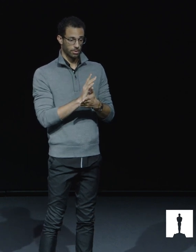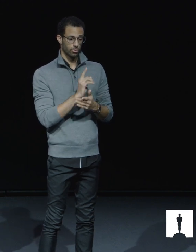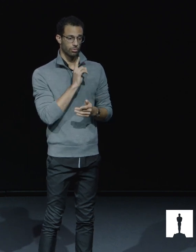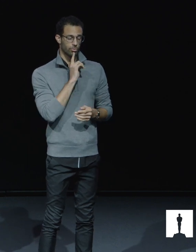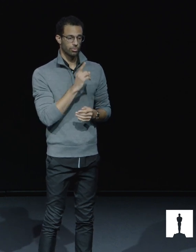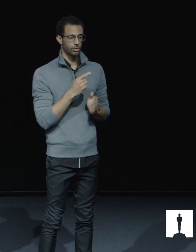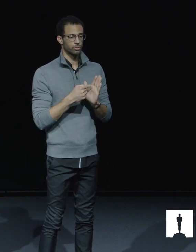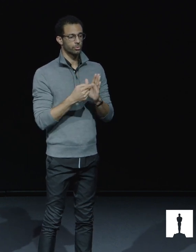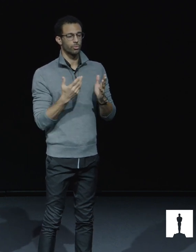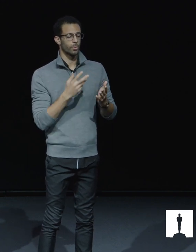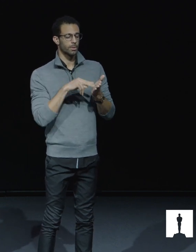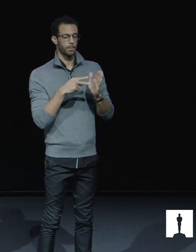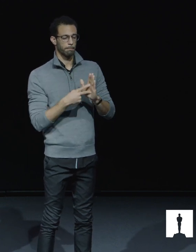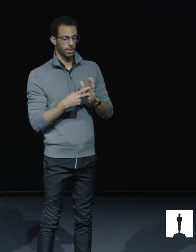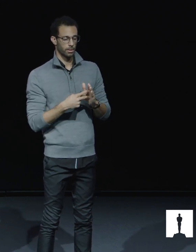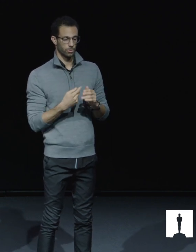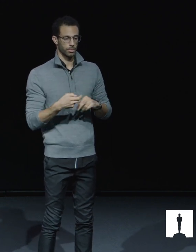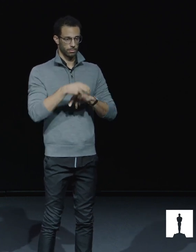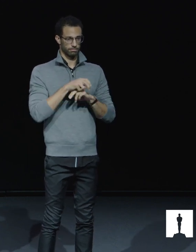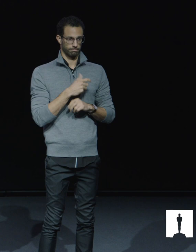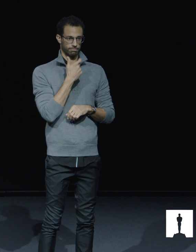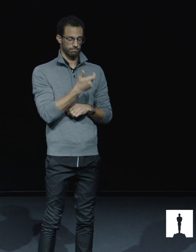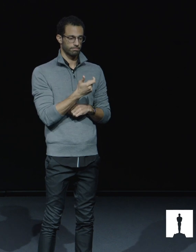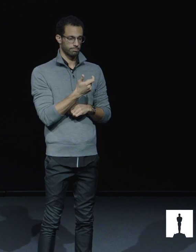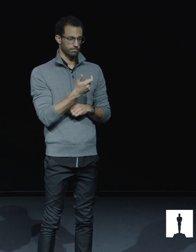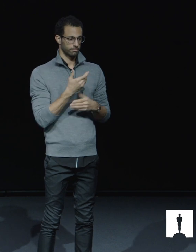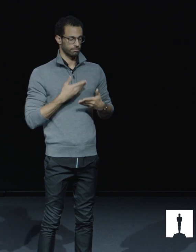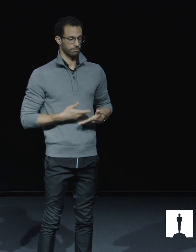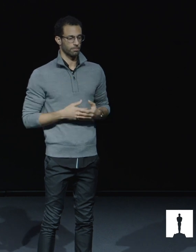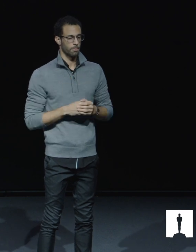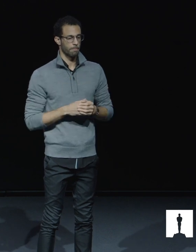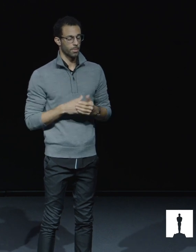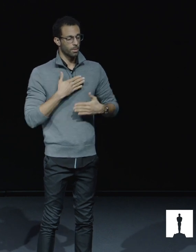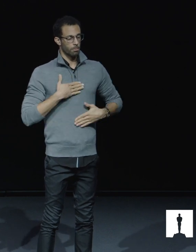it mean to be a spectator?' as a distinction between the pleasure of watching film and